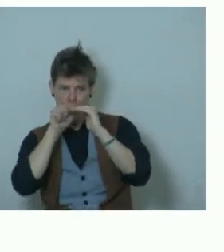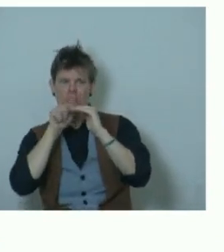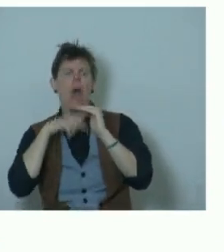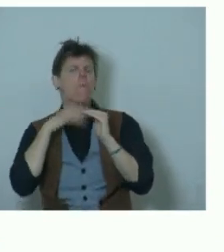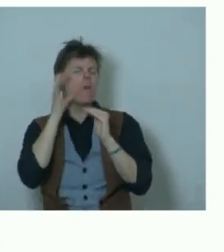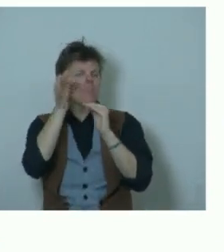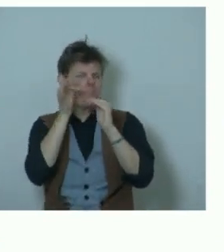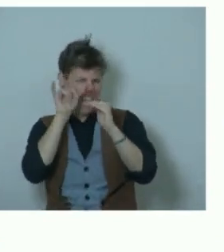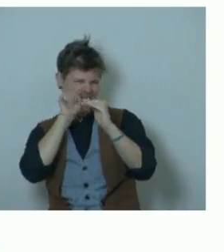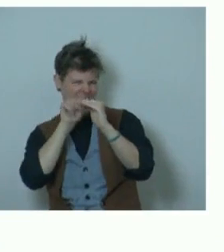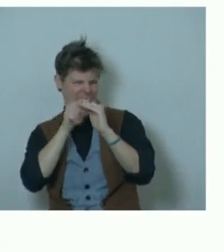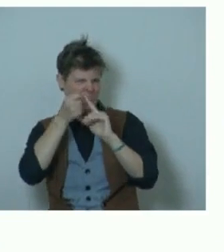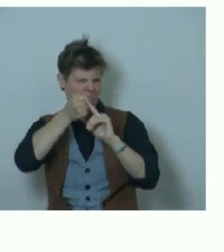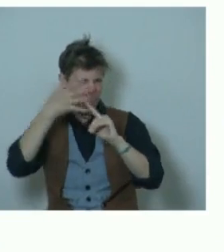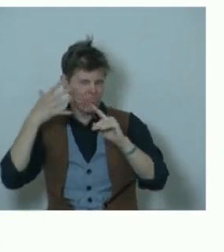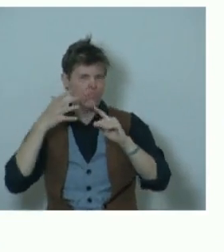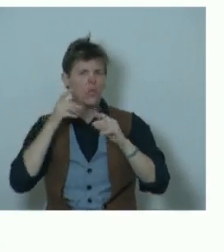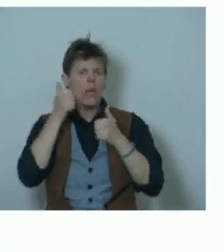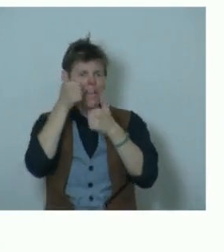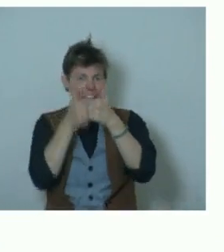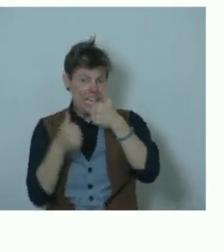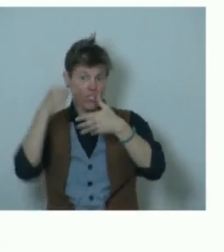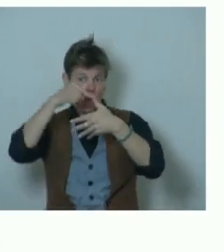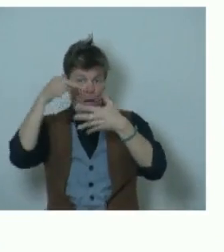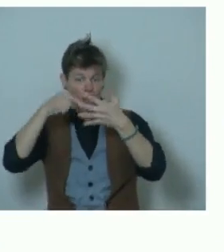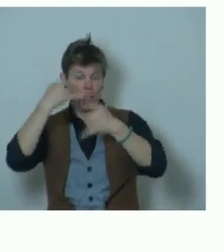IF YOU REMEMBER, WE HAD A BIG HIGH PEAK.